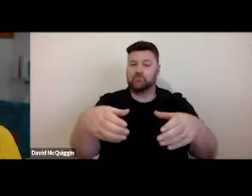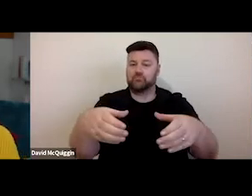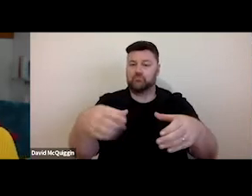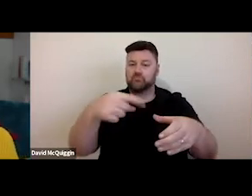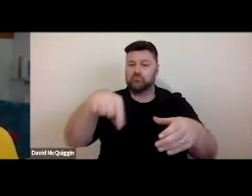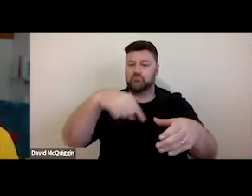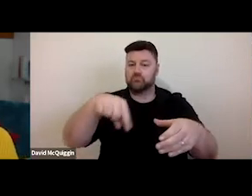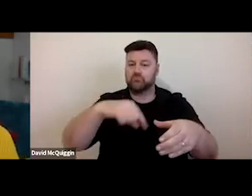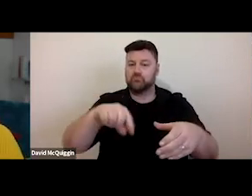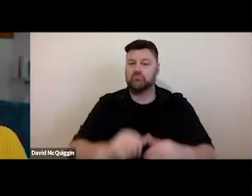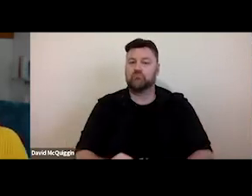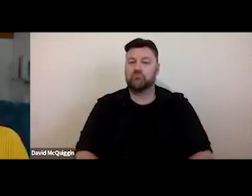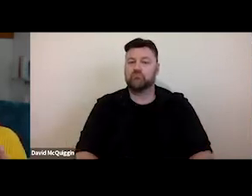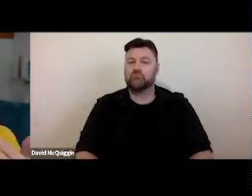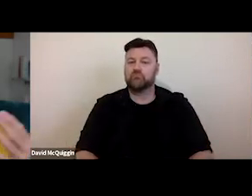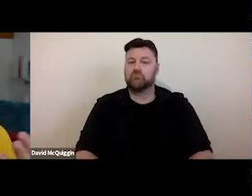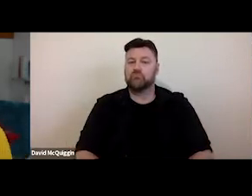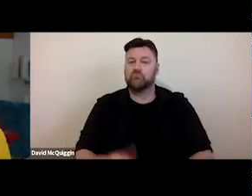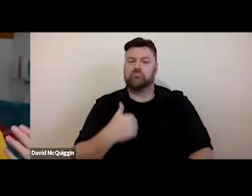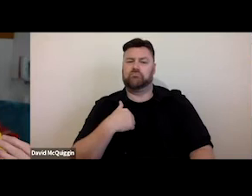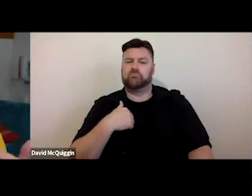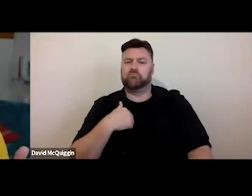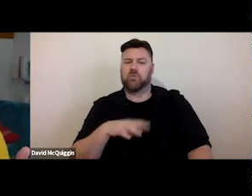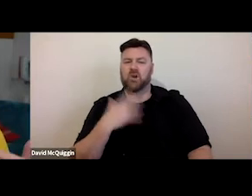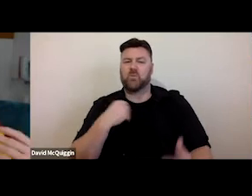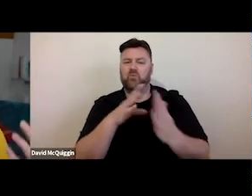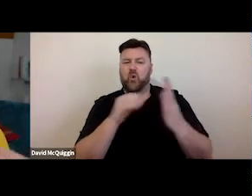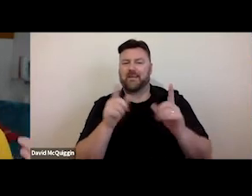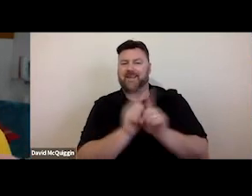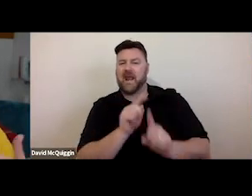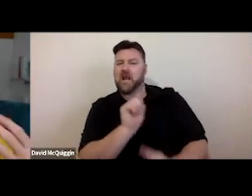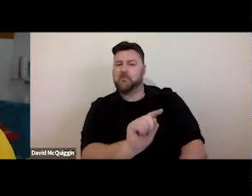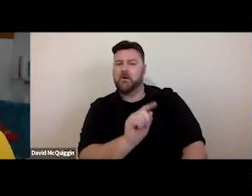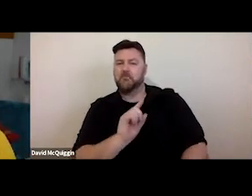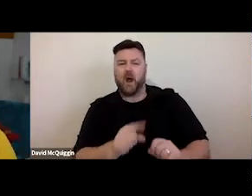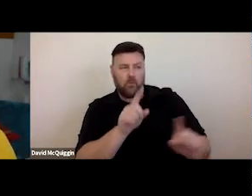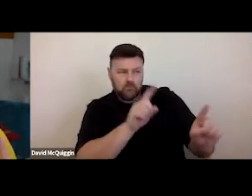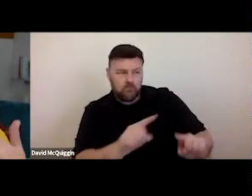I don't want to copy people. I can reshare this but I don't necessarily want to copy them but is there something that I can rip-off, that